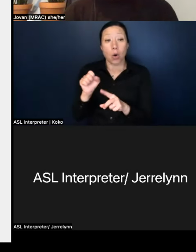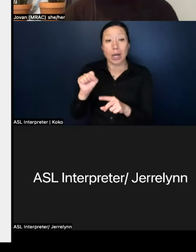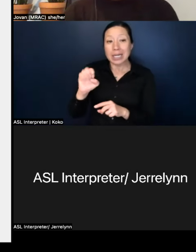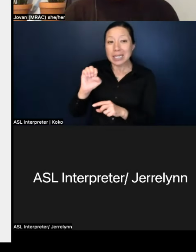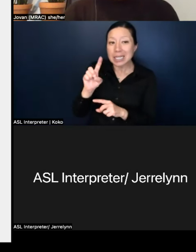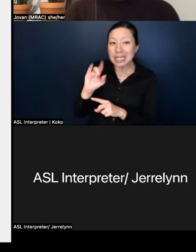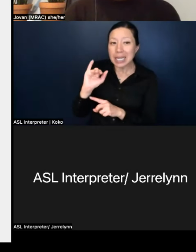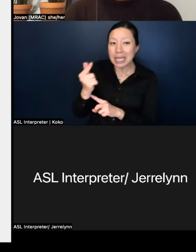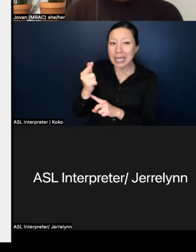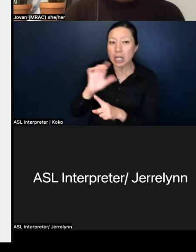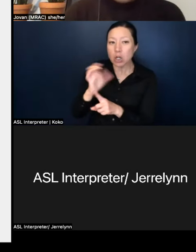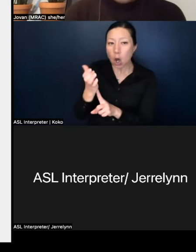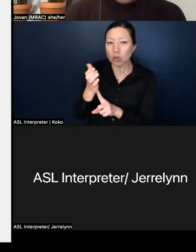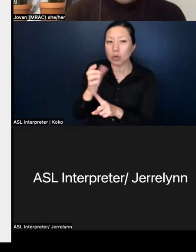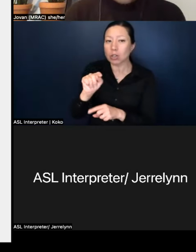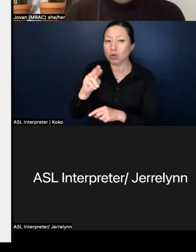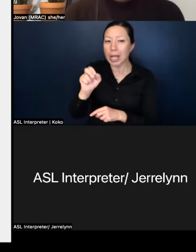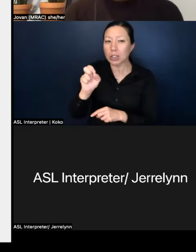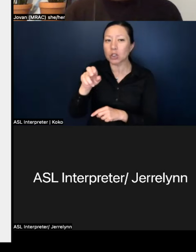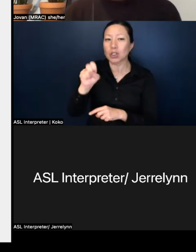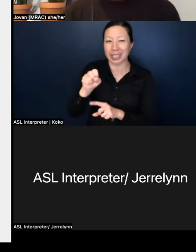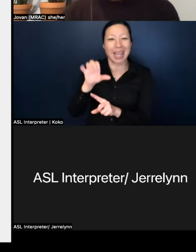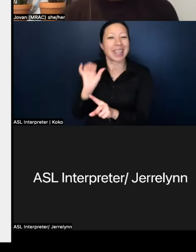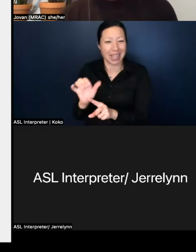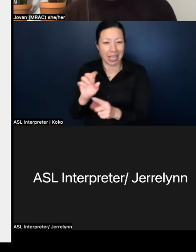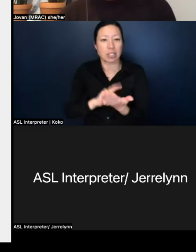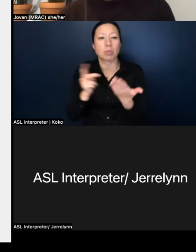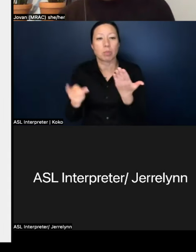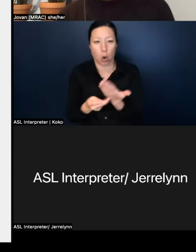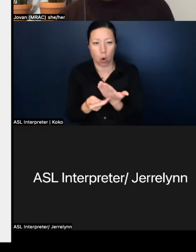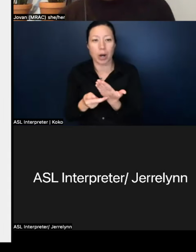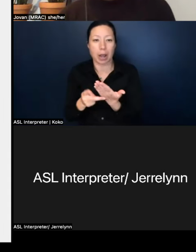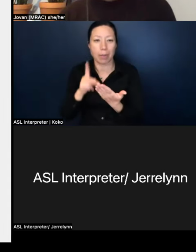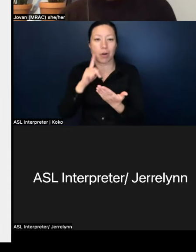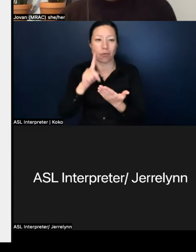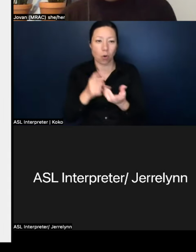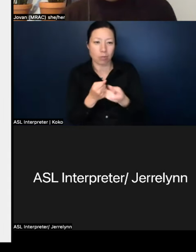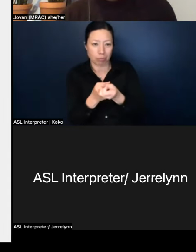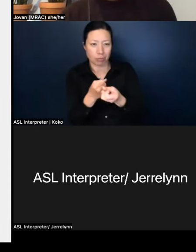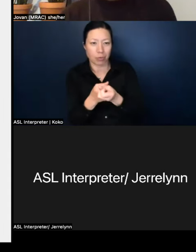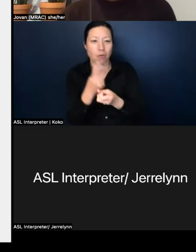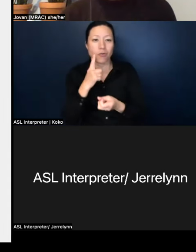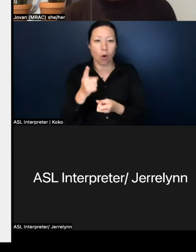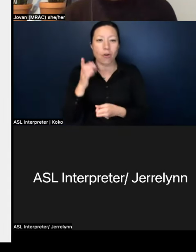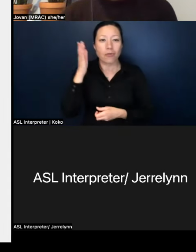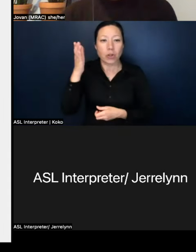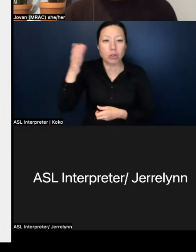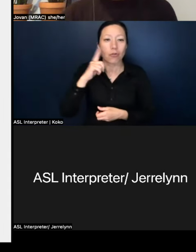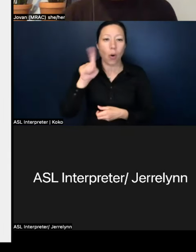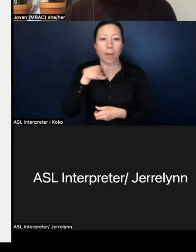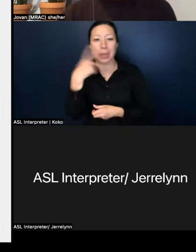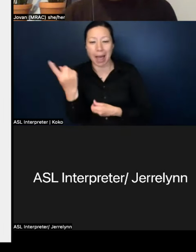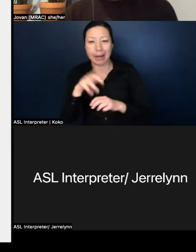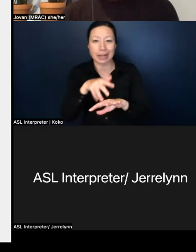So MRAC received $500,000 from the McKnight Foundation, to engage artists and community stakeholders,